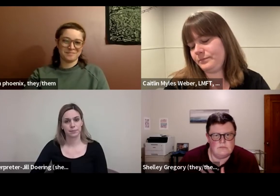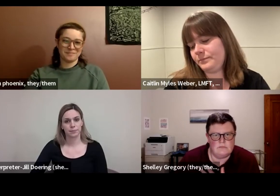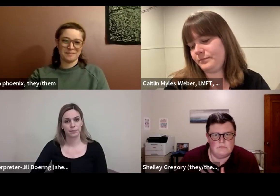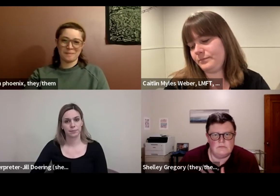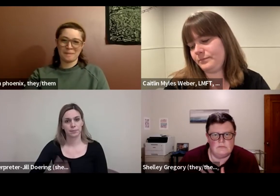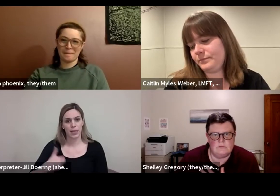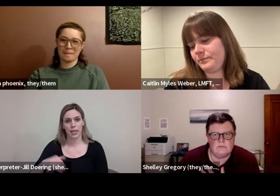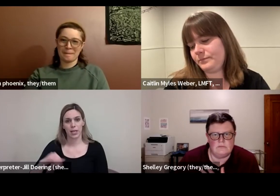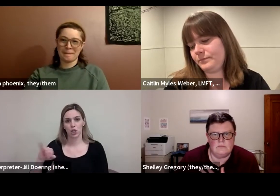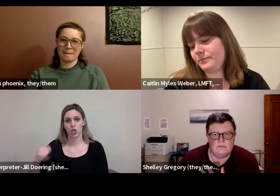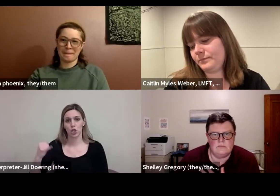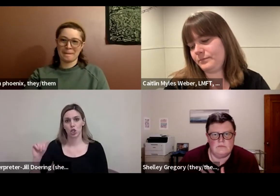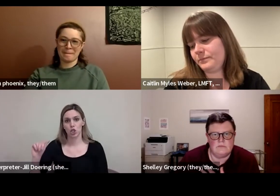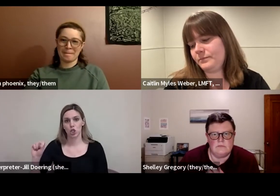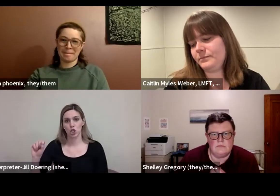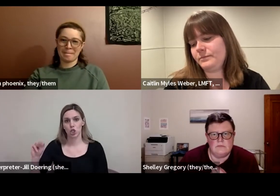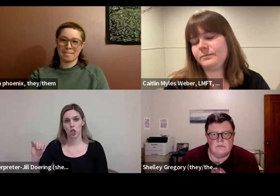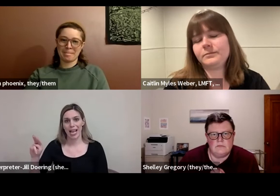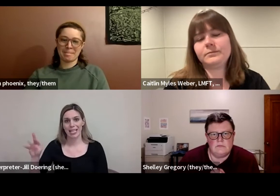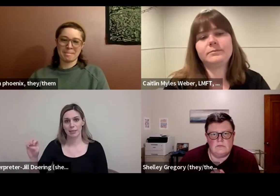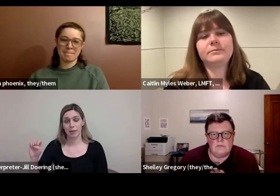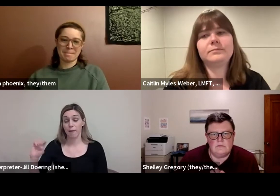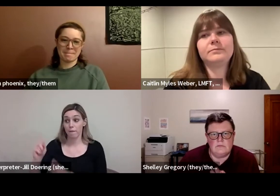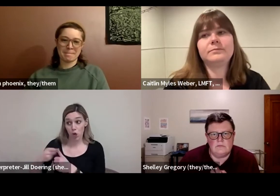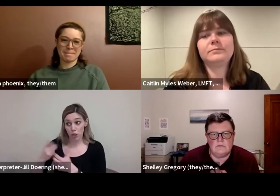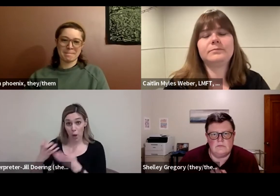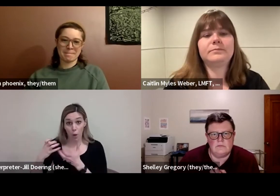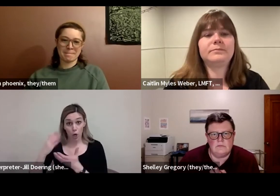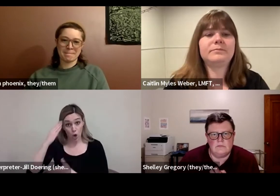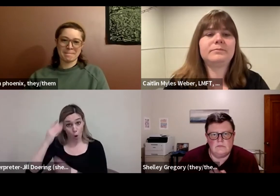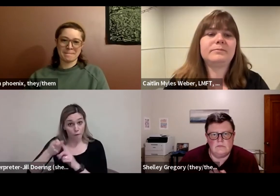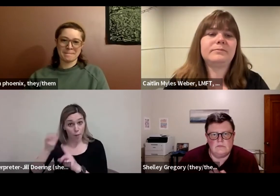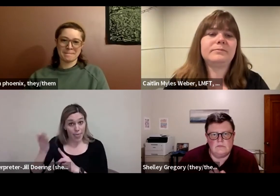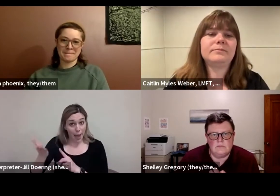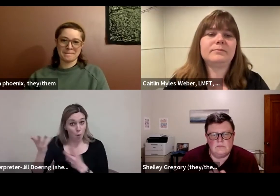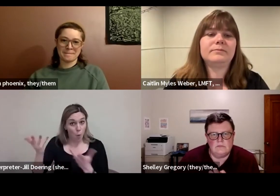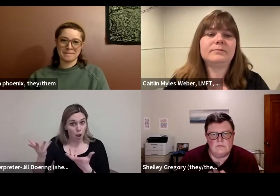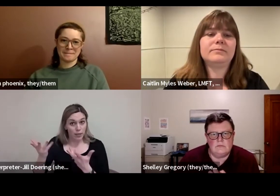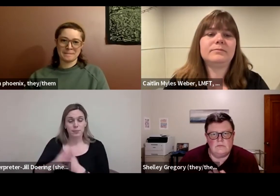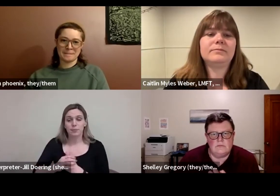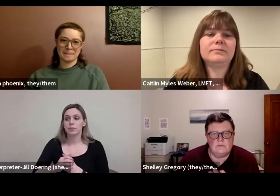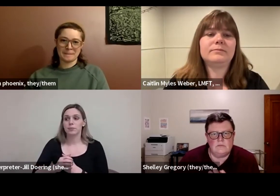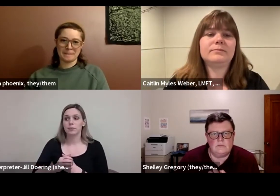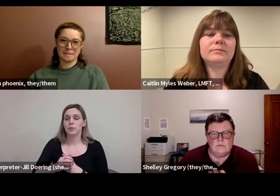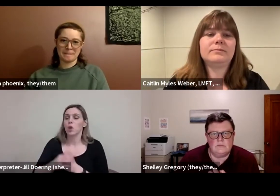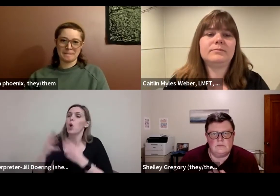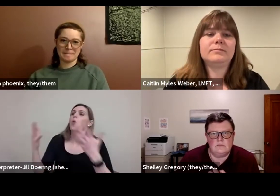Well, first thing I would wanna learn from them is what is it they want from me.